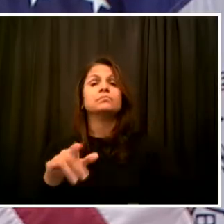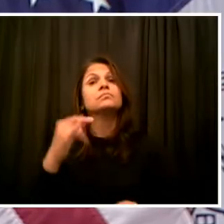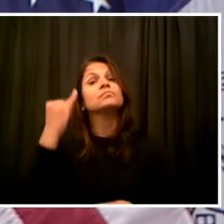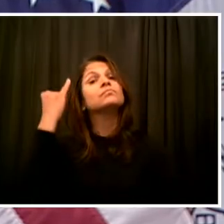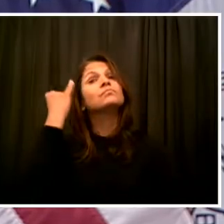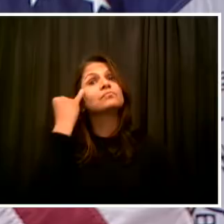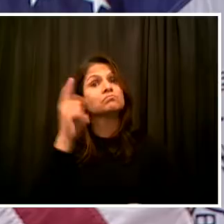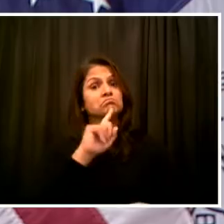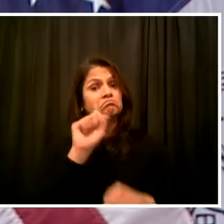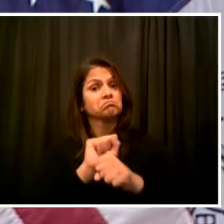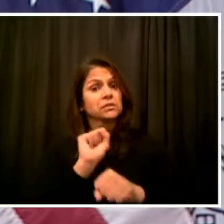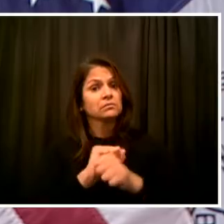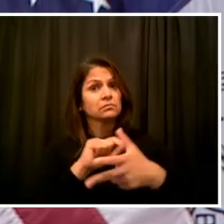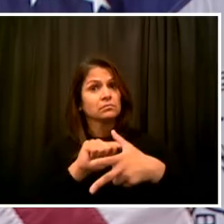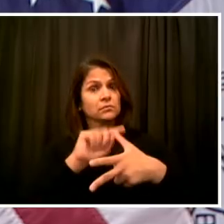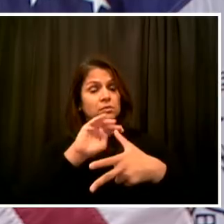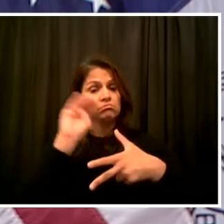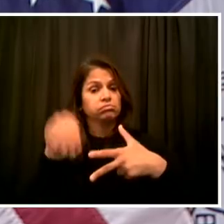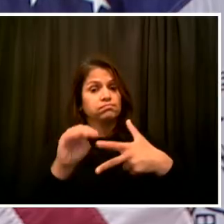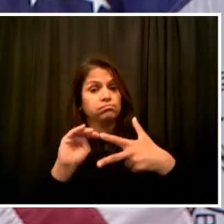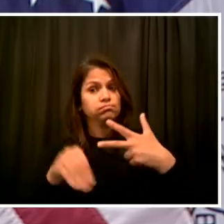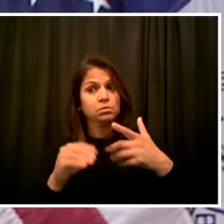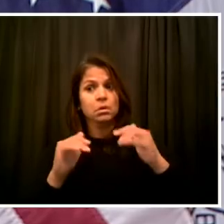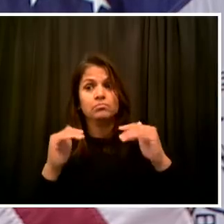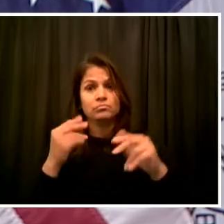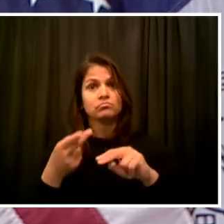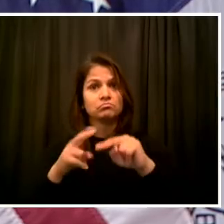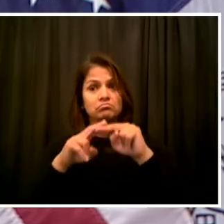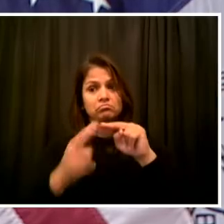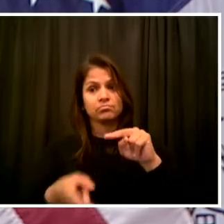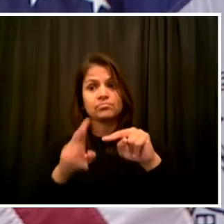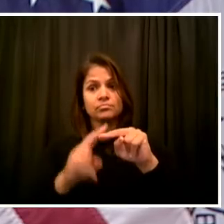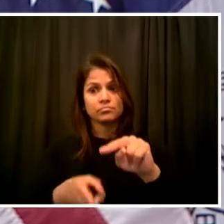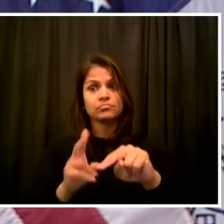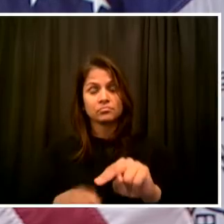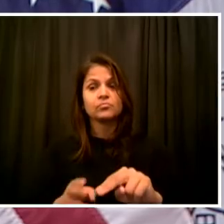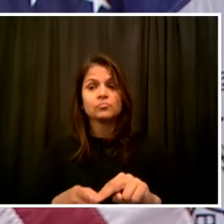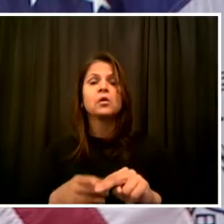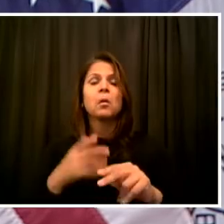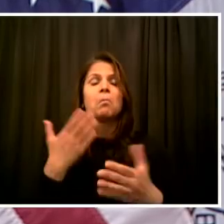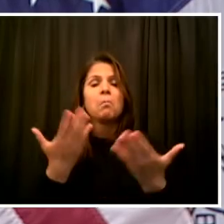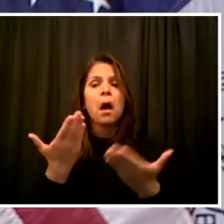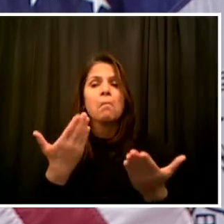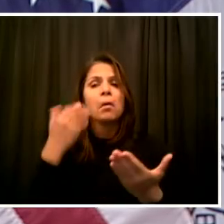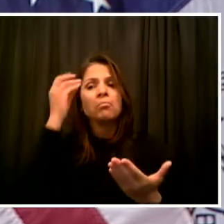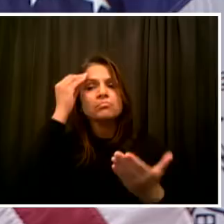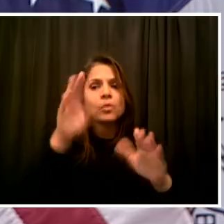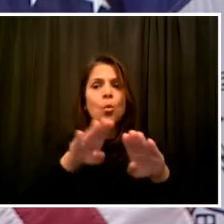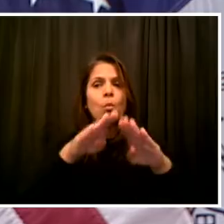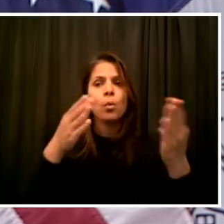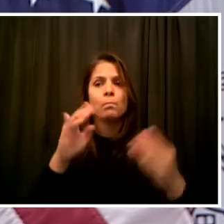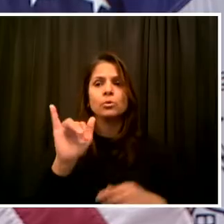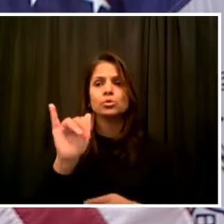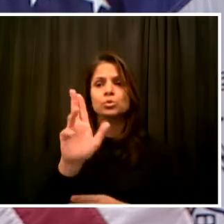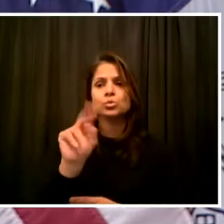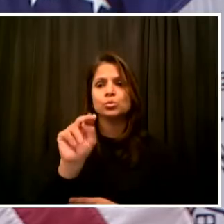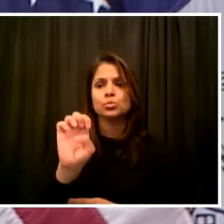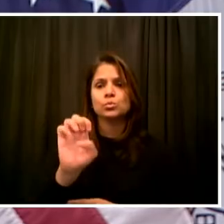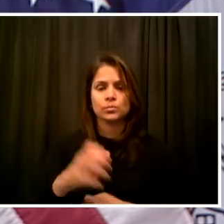ALL THEUM NBE RS IN ETH FIRST HALF OF JUNE AND THEN IF IT'S CONSISTENT, THA'ST HEWN WE